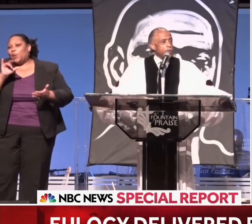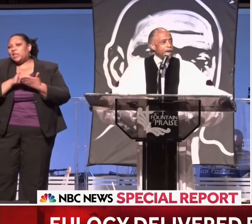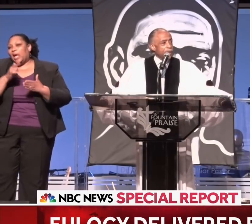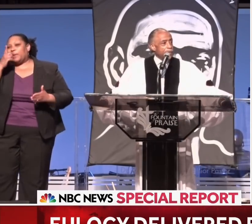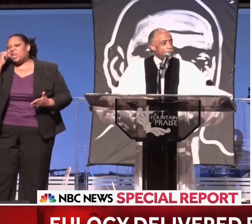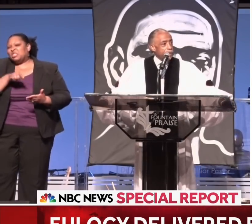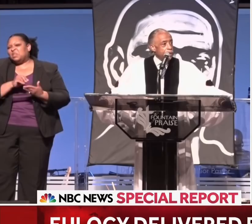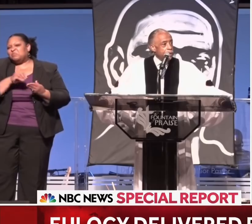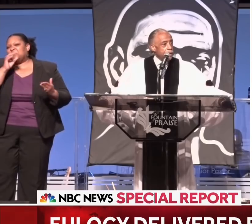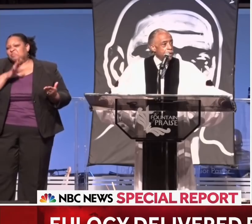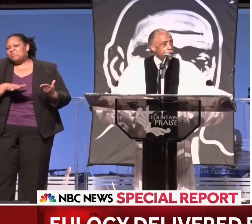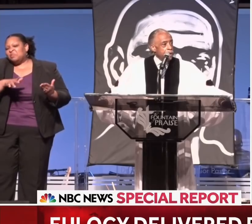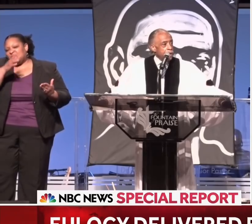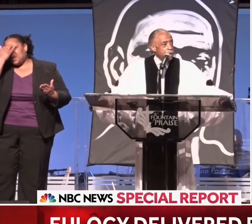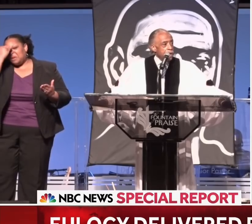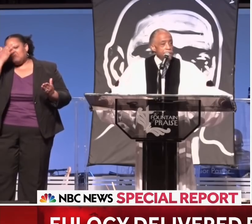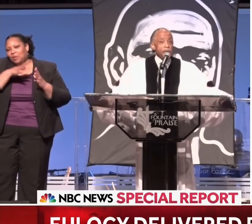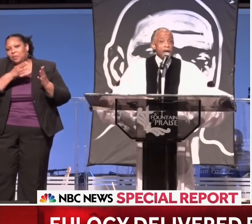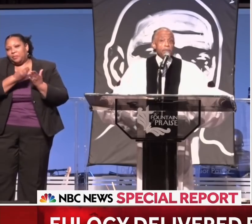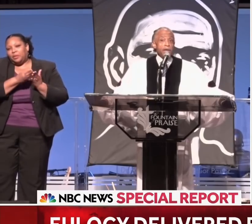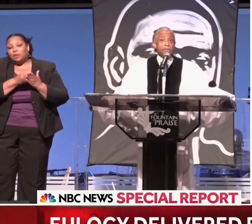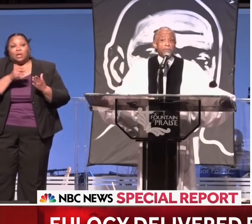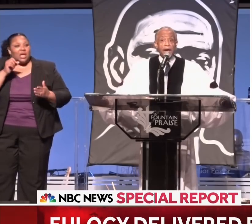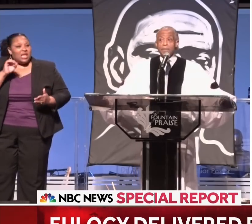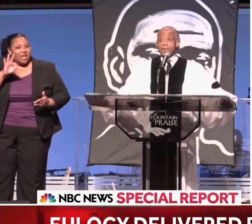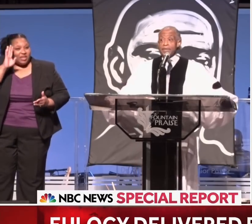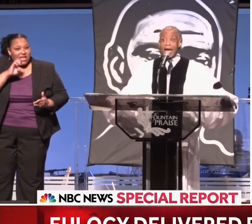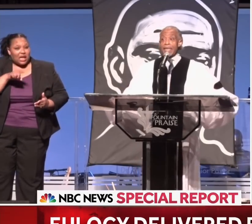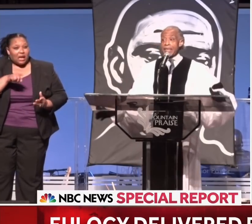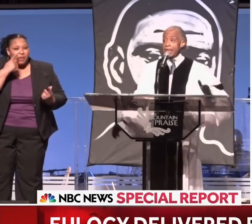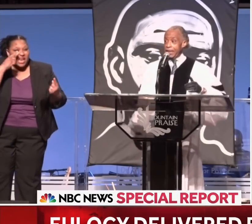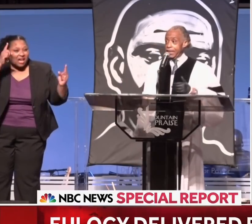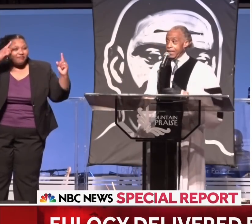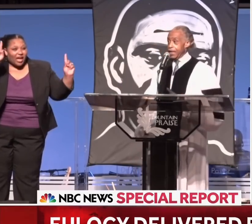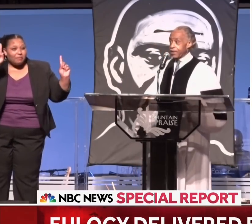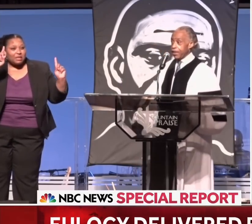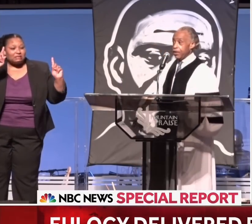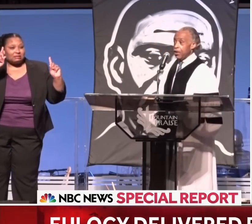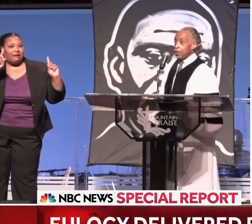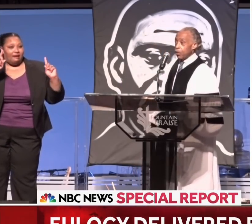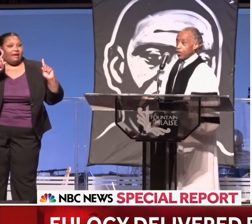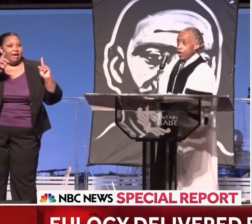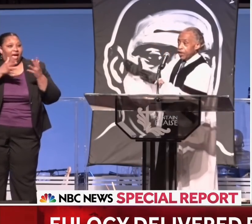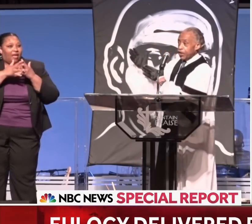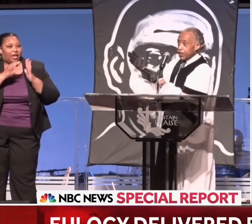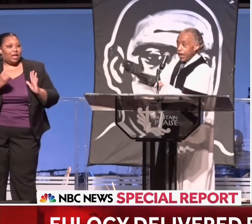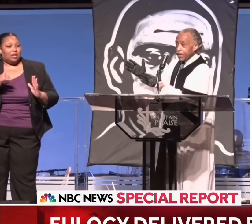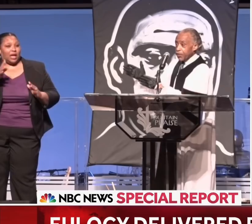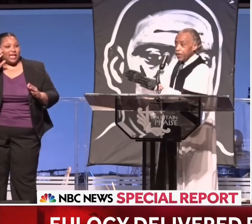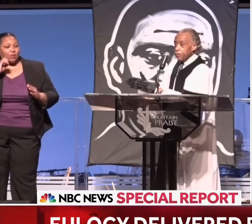IF HE HAD BEEN A MULTIMILLIONAIRE, THEY WOULD HAVE SAID THAT WE WERE REACTING